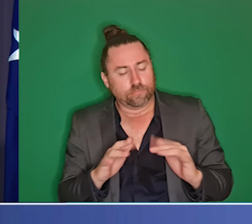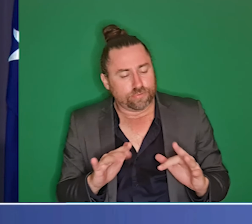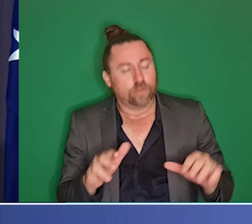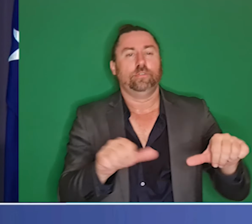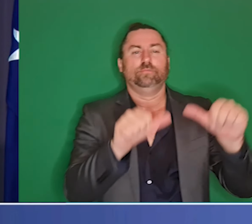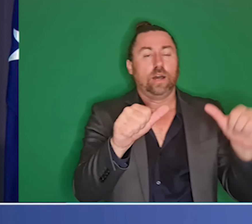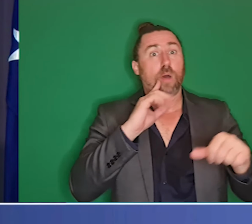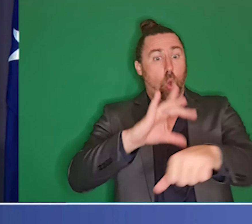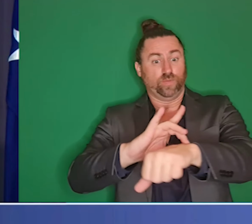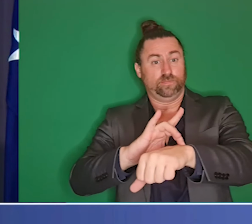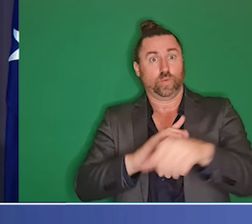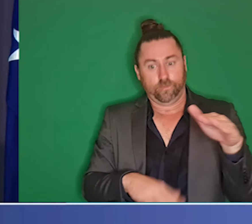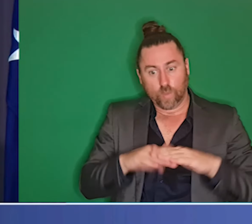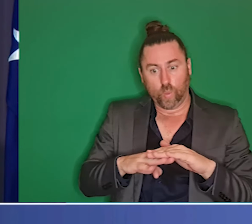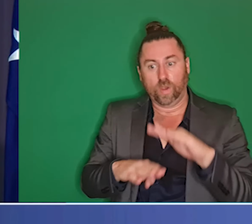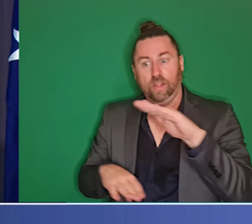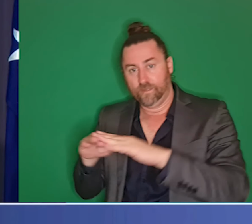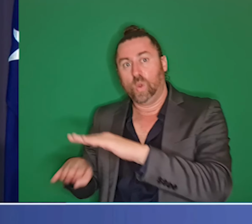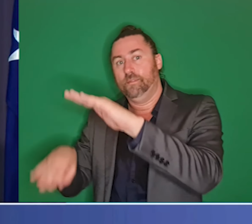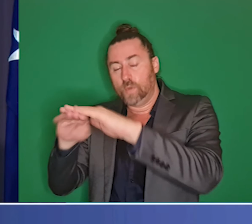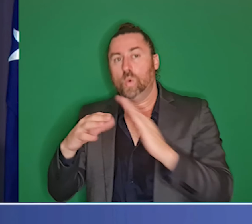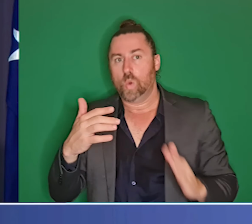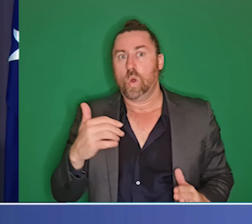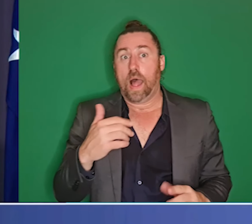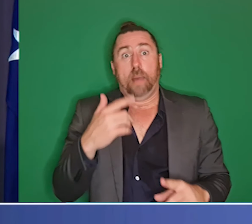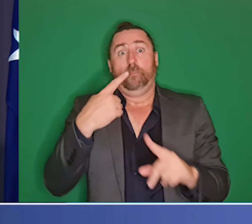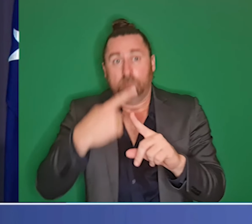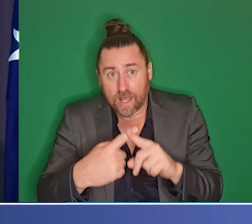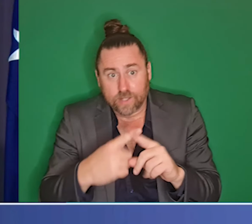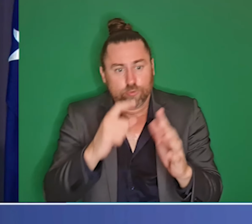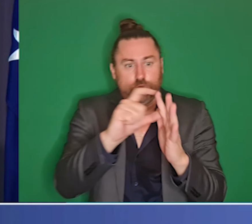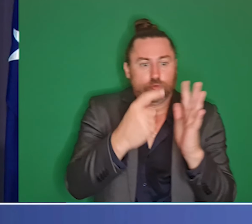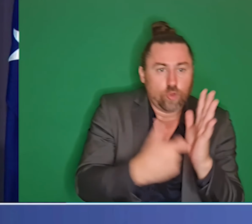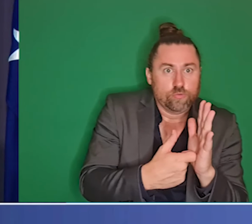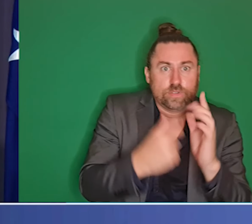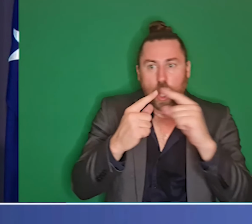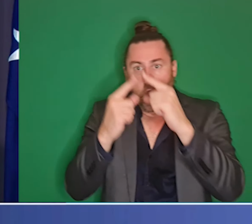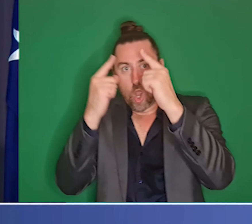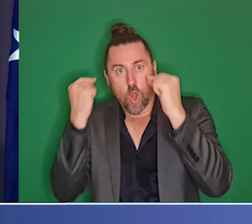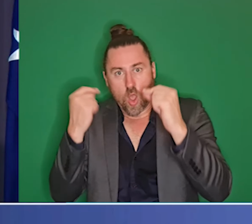and we're taking on that challenge in terms of the workforce planning, the private hospital guarantee and so forth